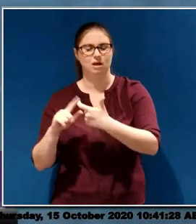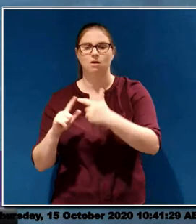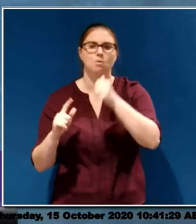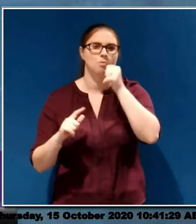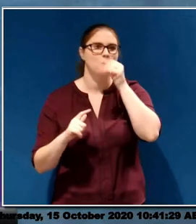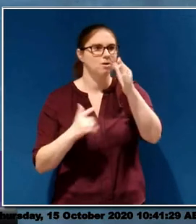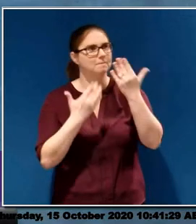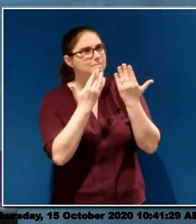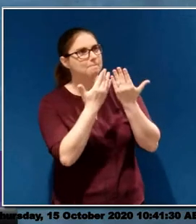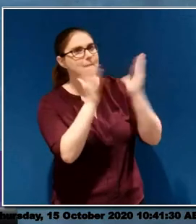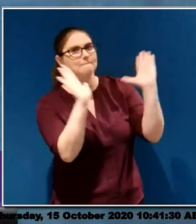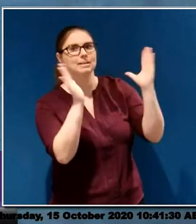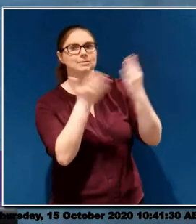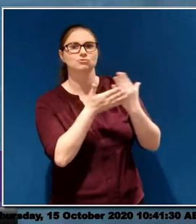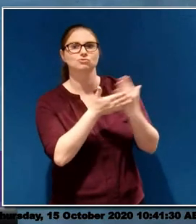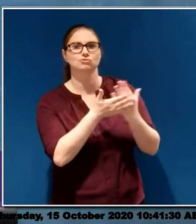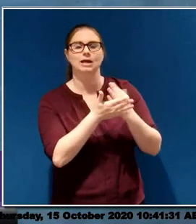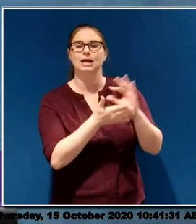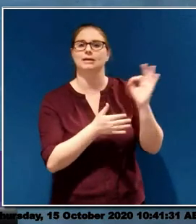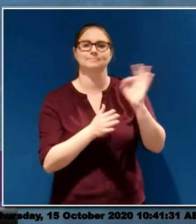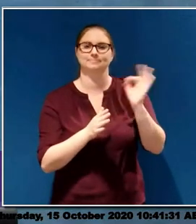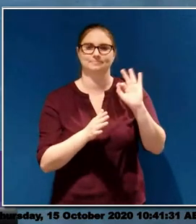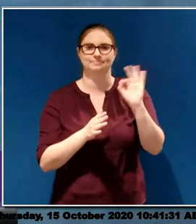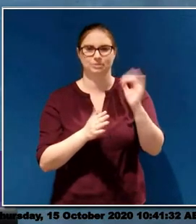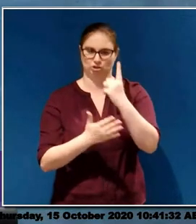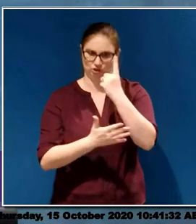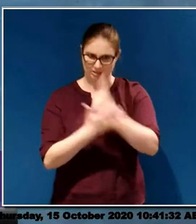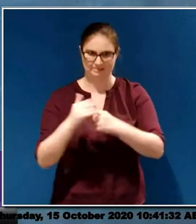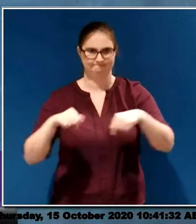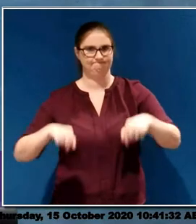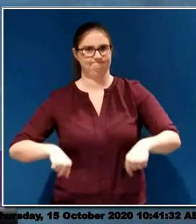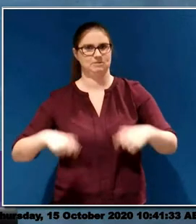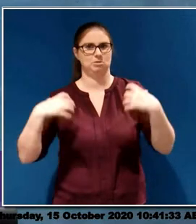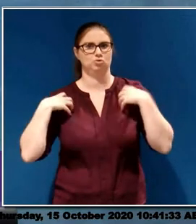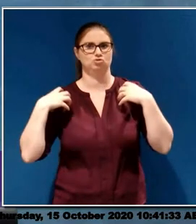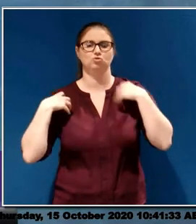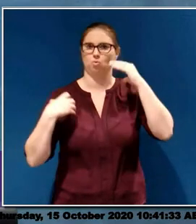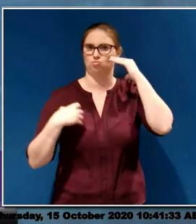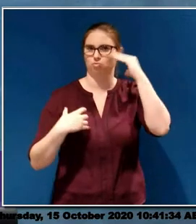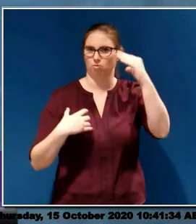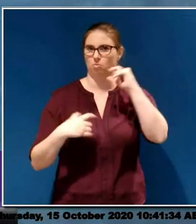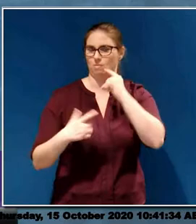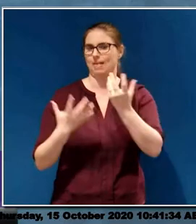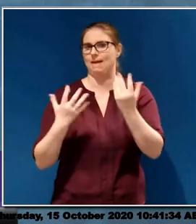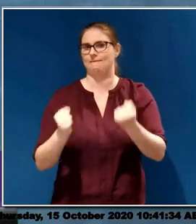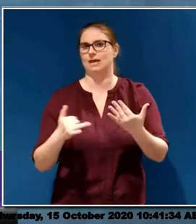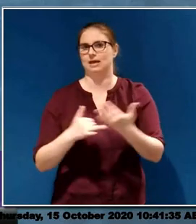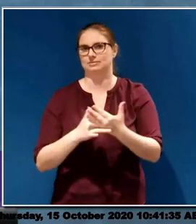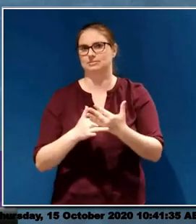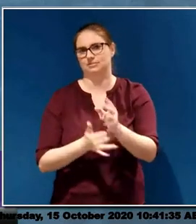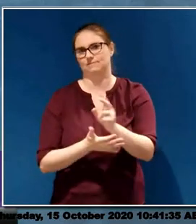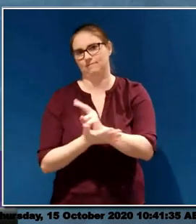It's at IND.0004.0002.0013.